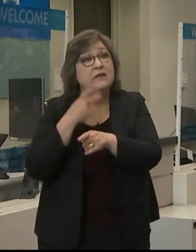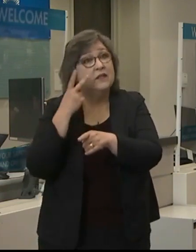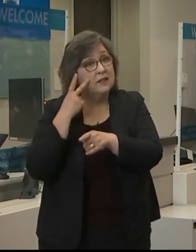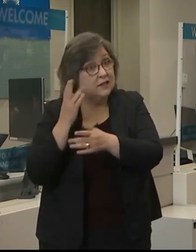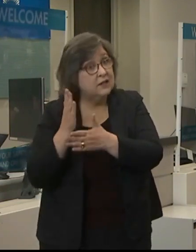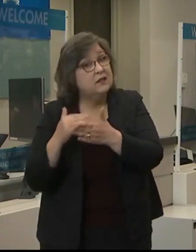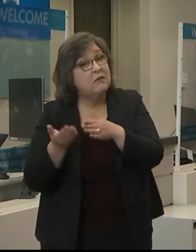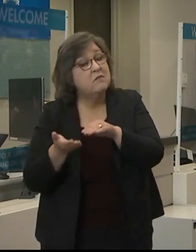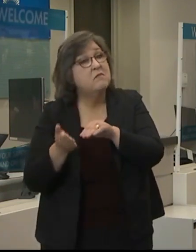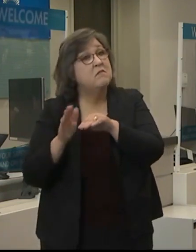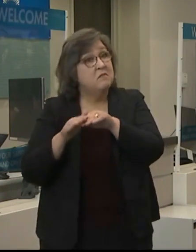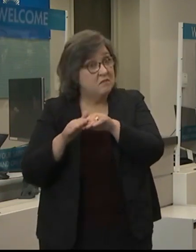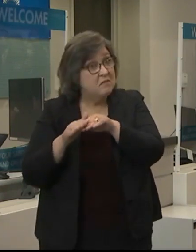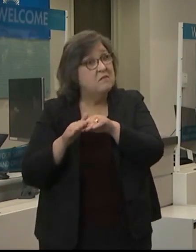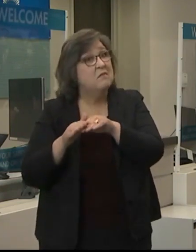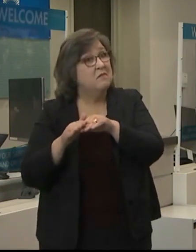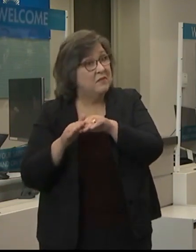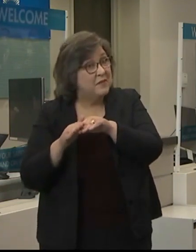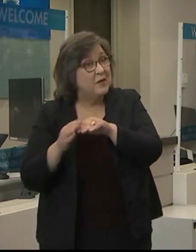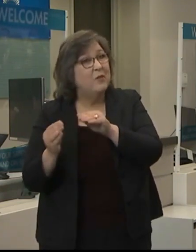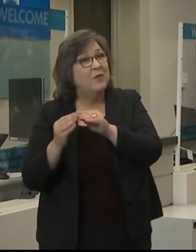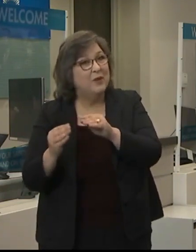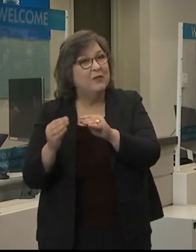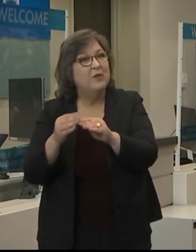encouraging uptick and vaccination rates as well. Look.